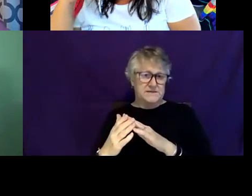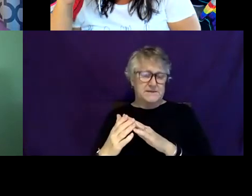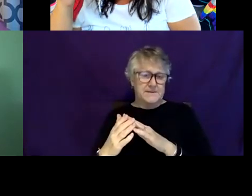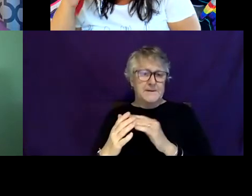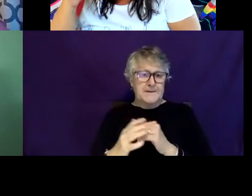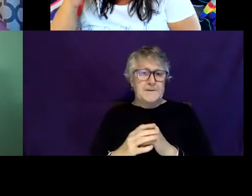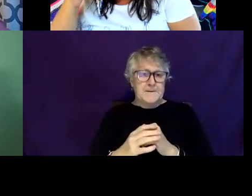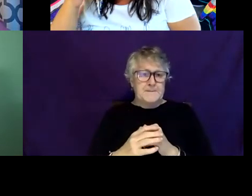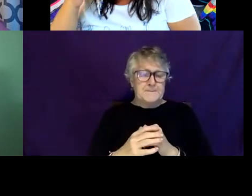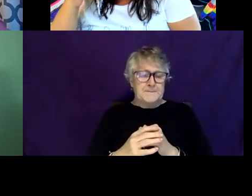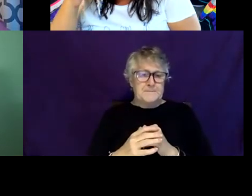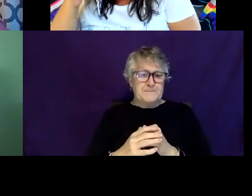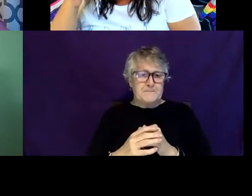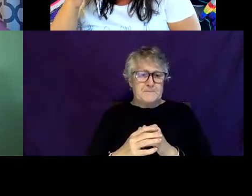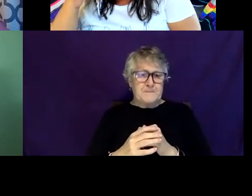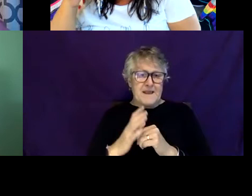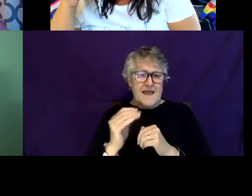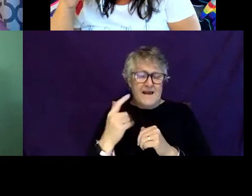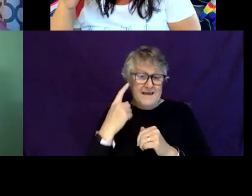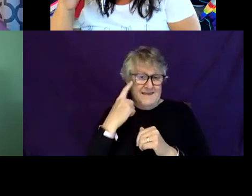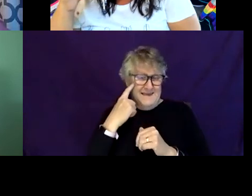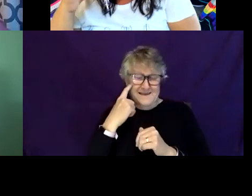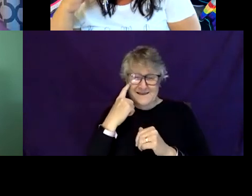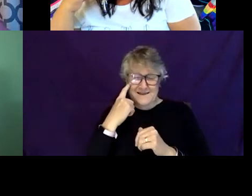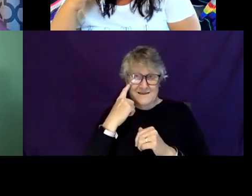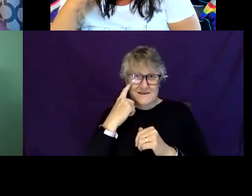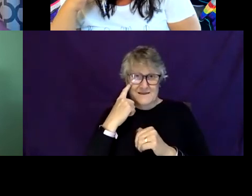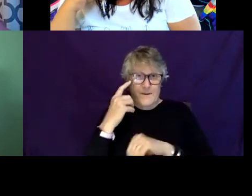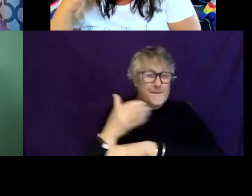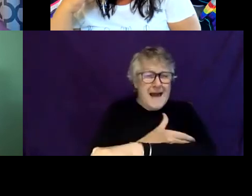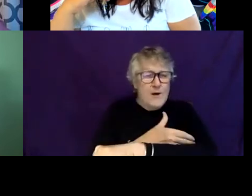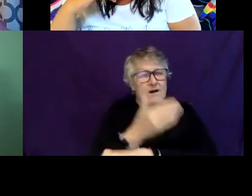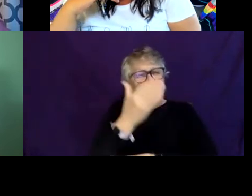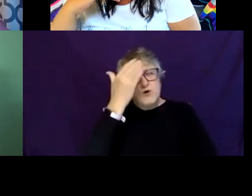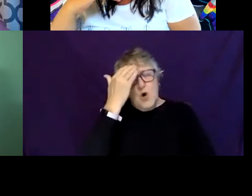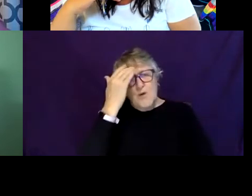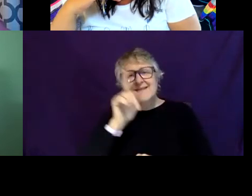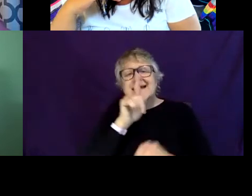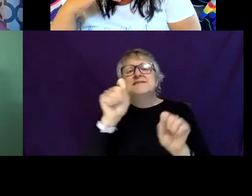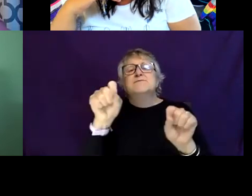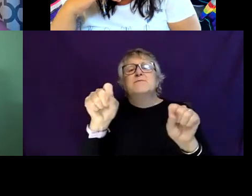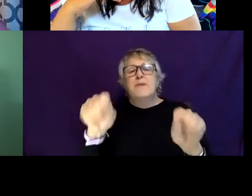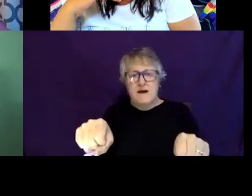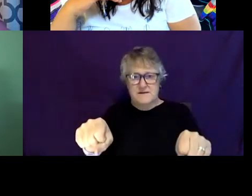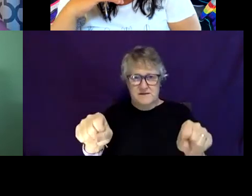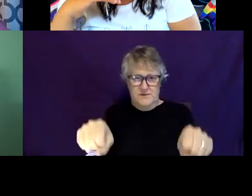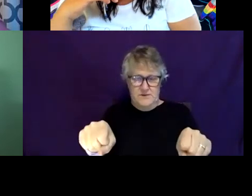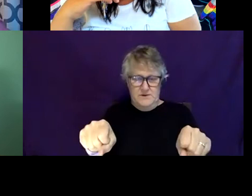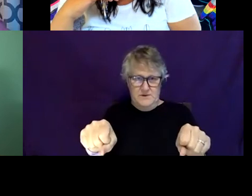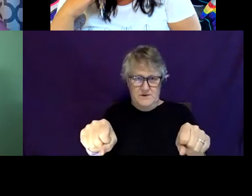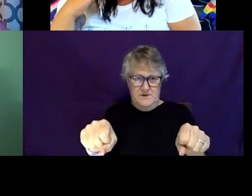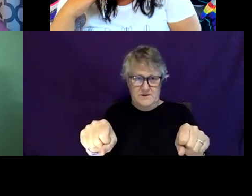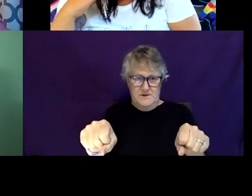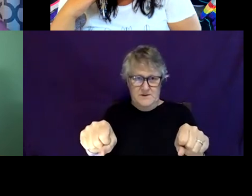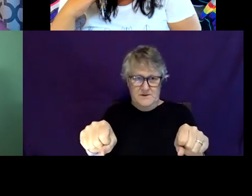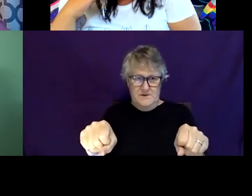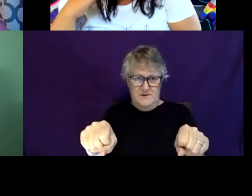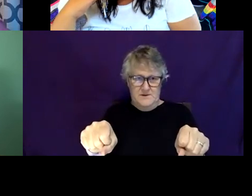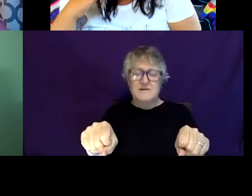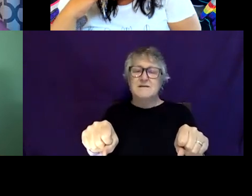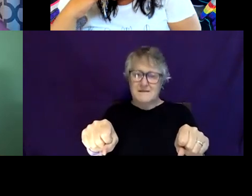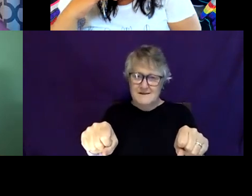um, and I think just the power of knowing that it's possible, is you know, something to remember.